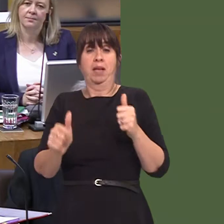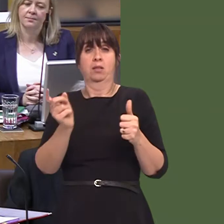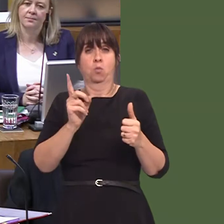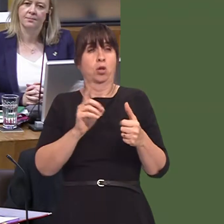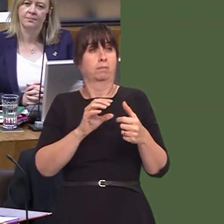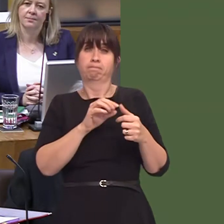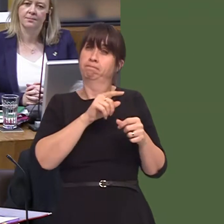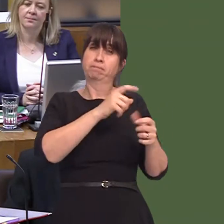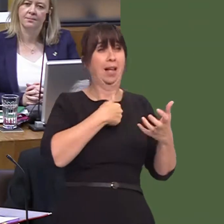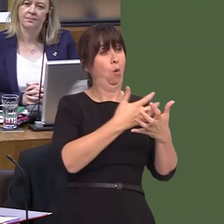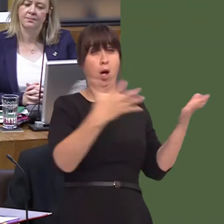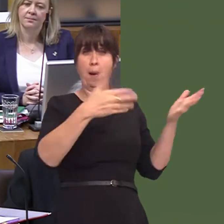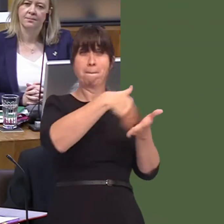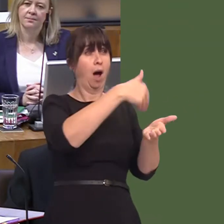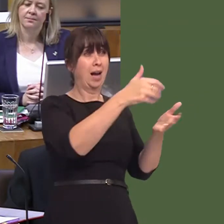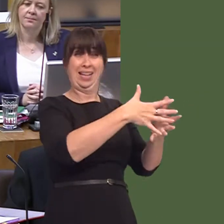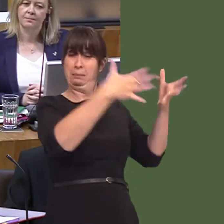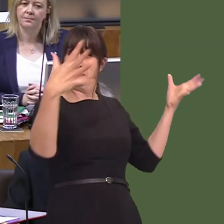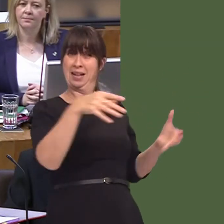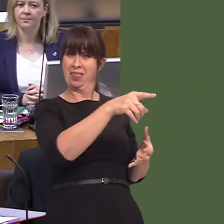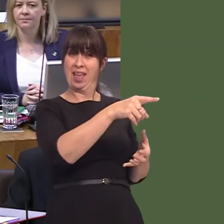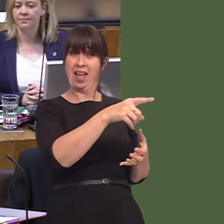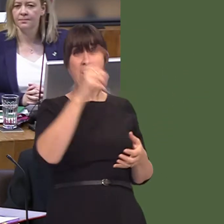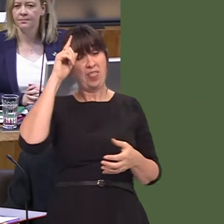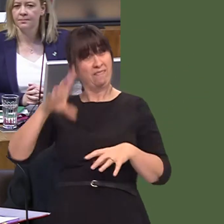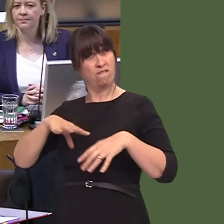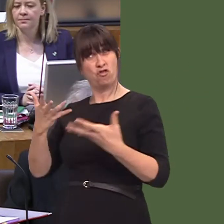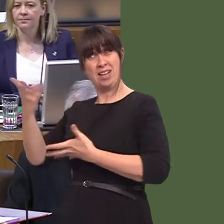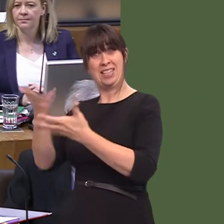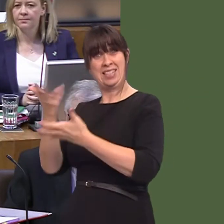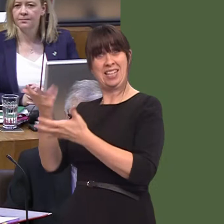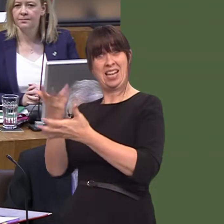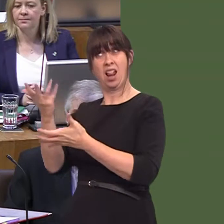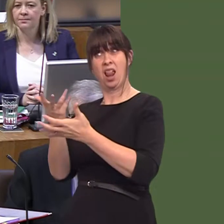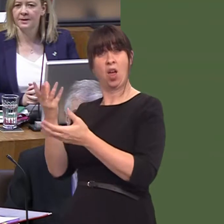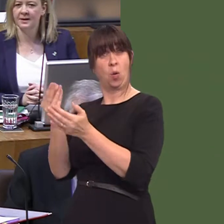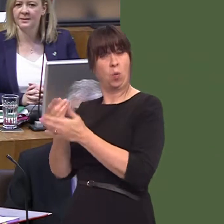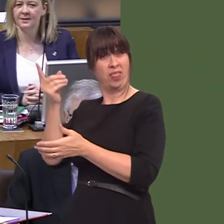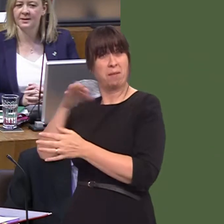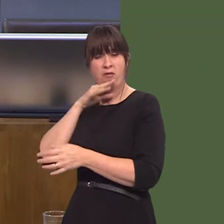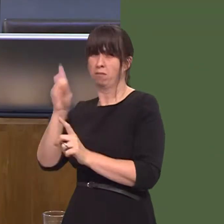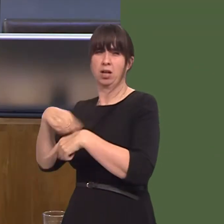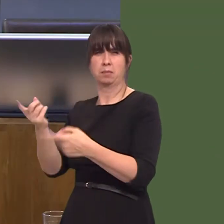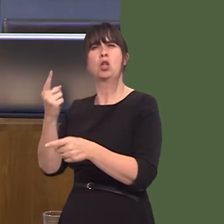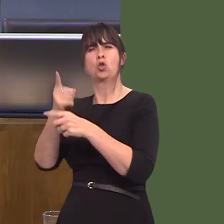we can with our biggest market. If he thinks thereís going to be a free trade deal with the United States, he can go and speak to be the Bombardier workers.